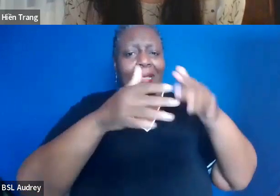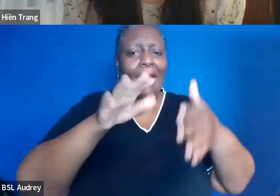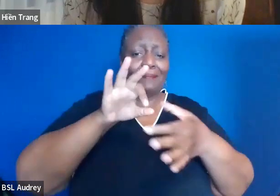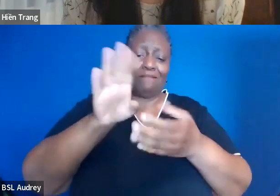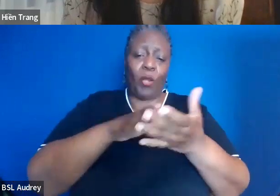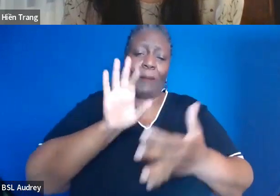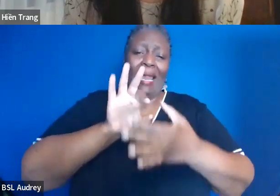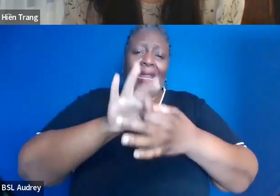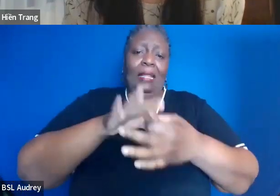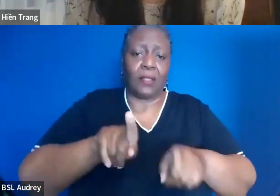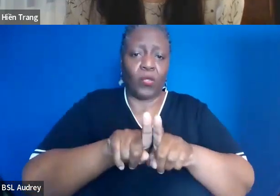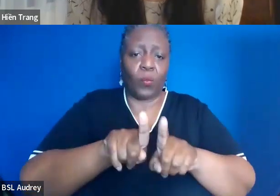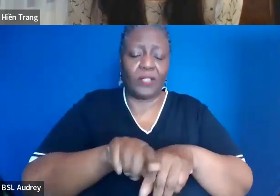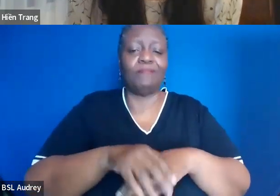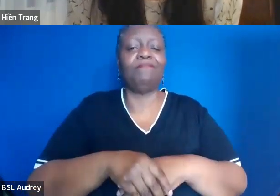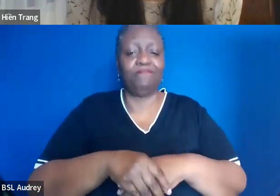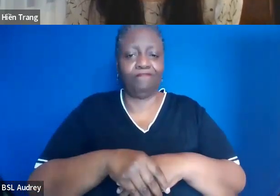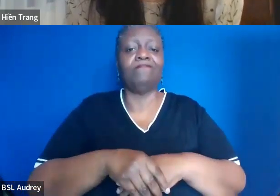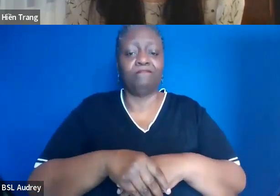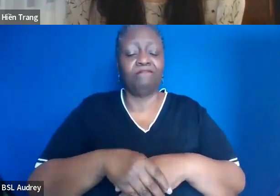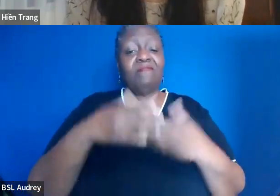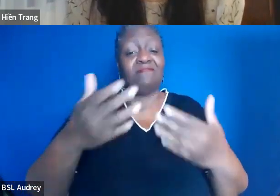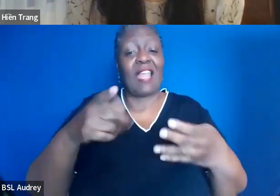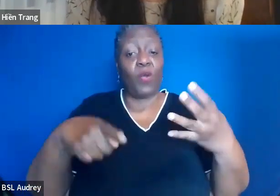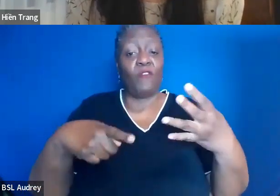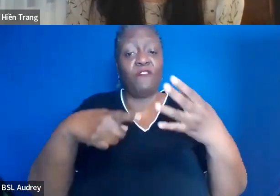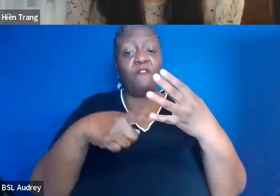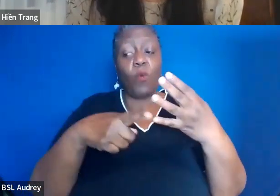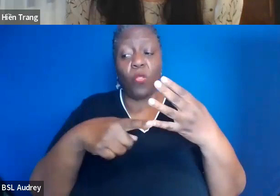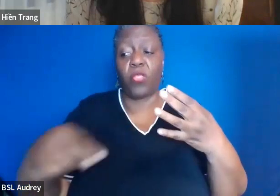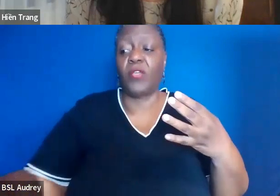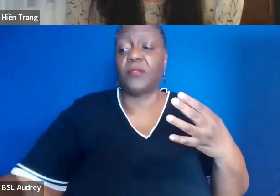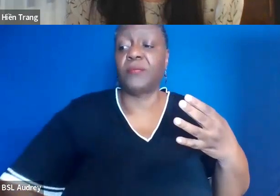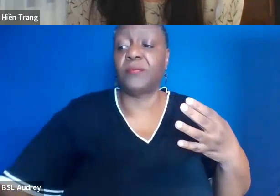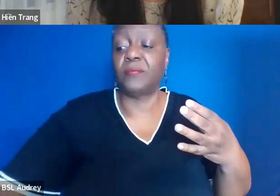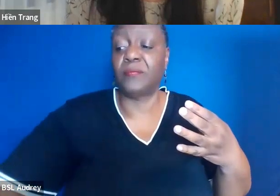all right so I'm going to transition into the fourth prom poem which is also set in springtime